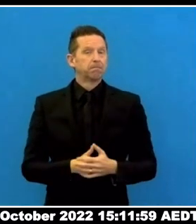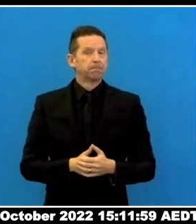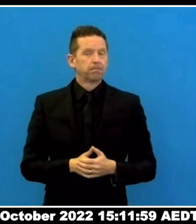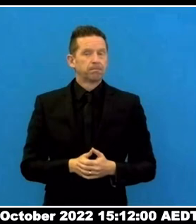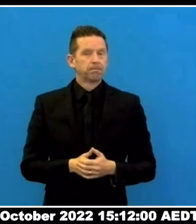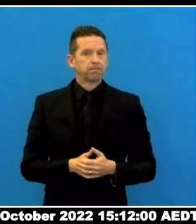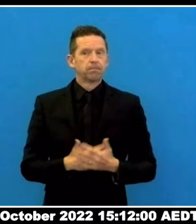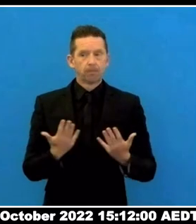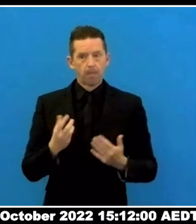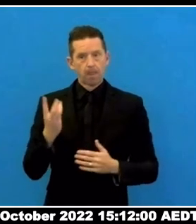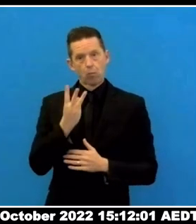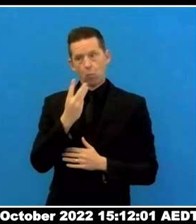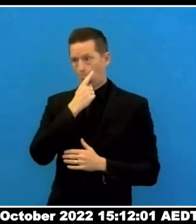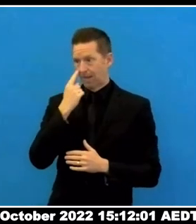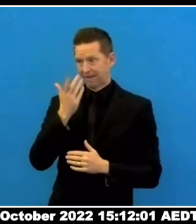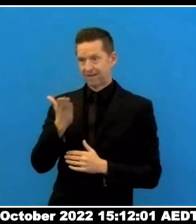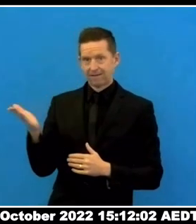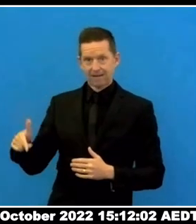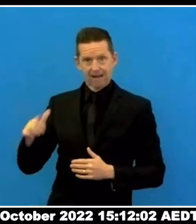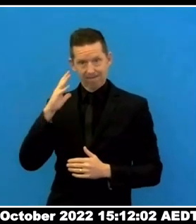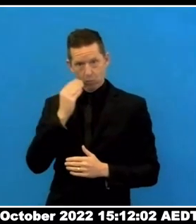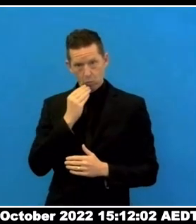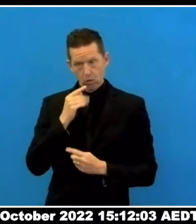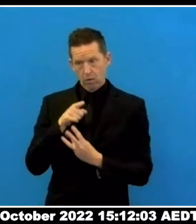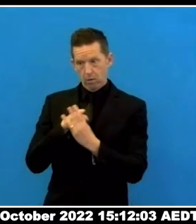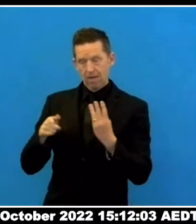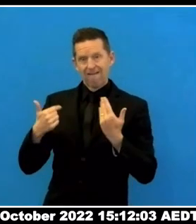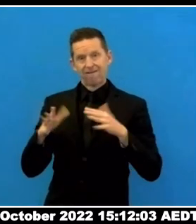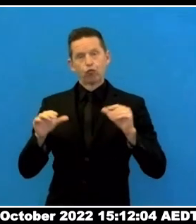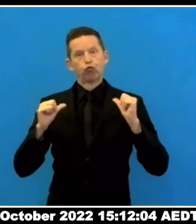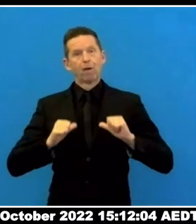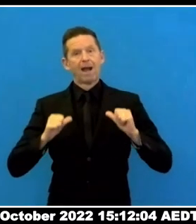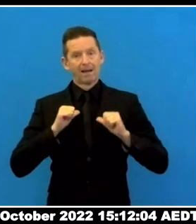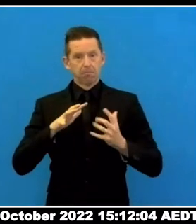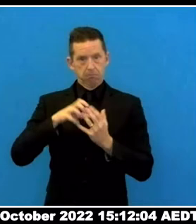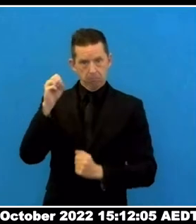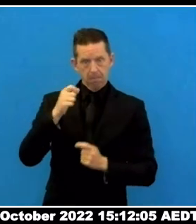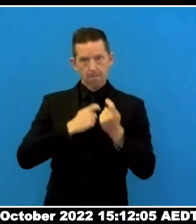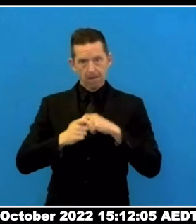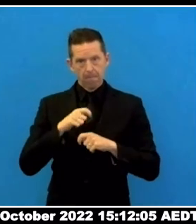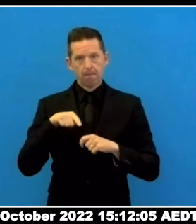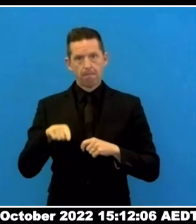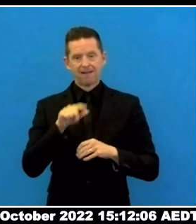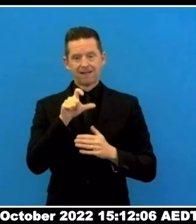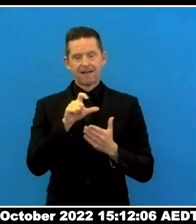So, our three witnesses this afternoon all completed the training to become community health educators